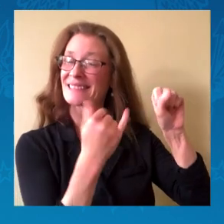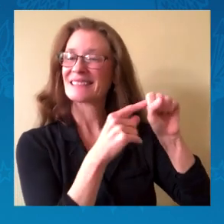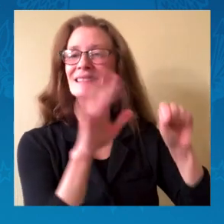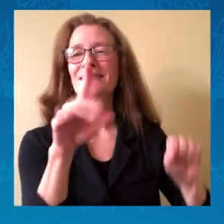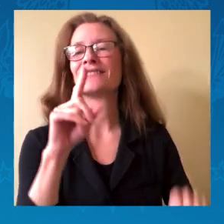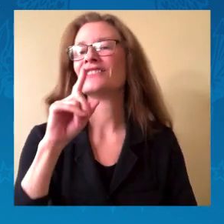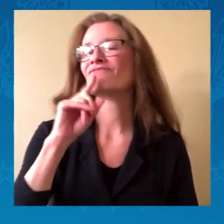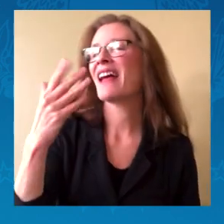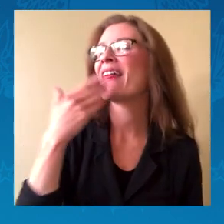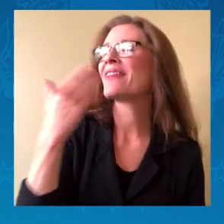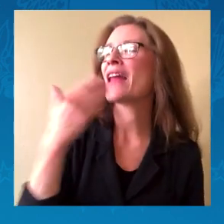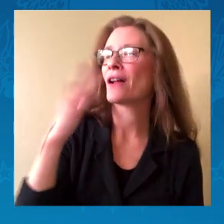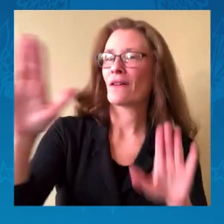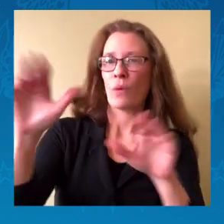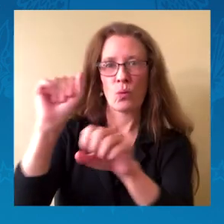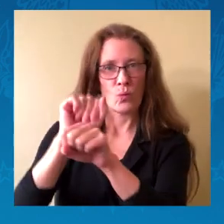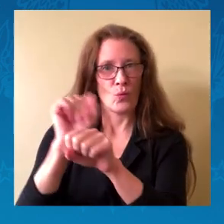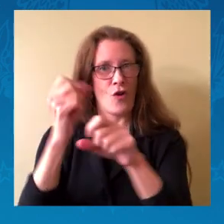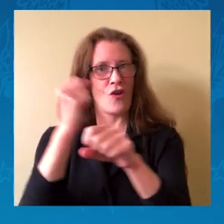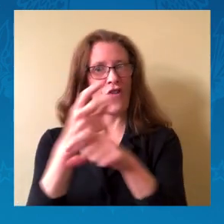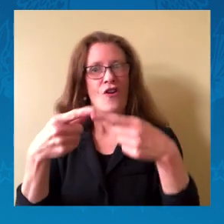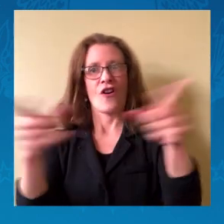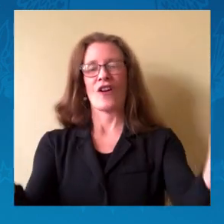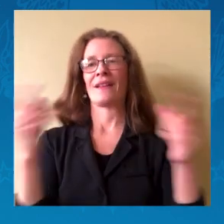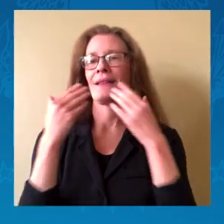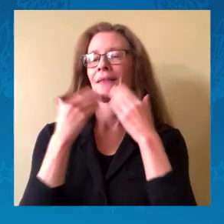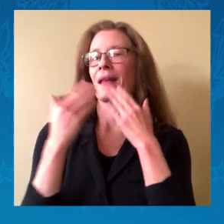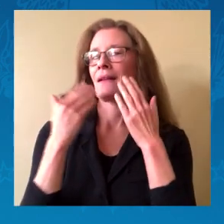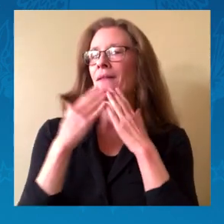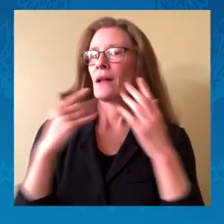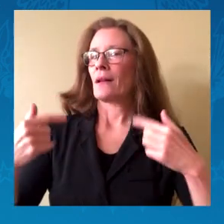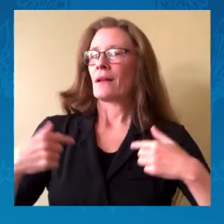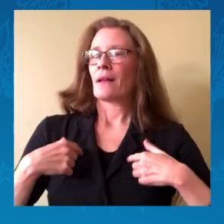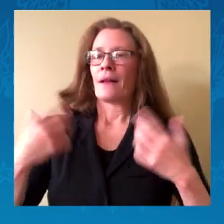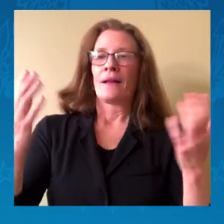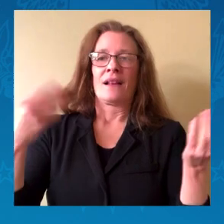we have paid interns and fellowships. We get them in.